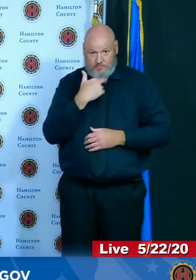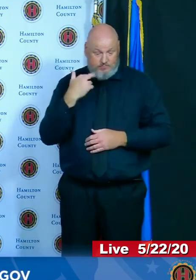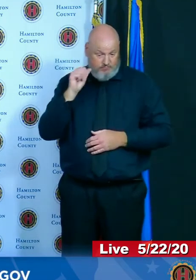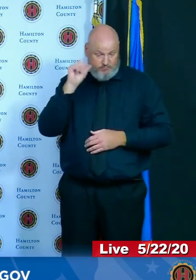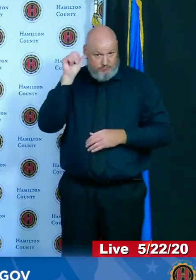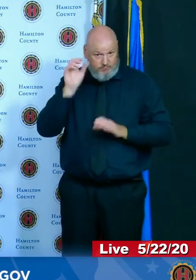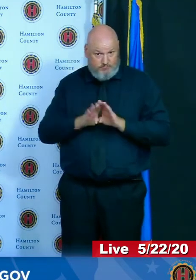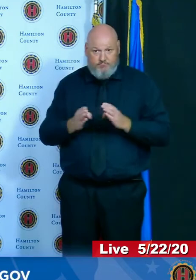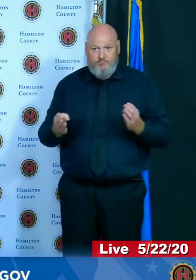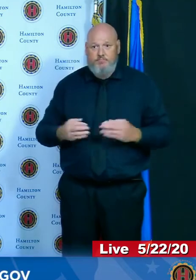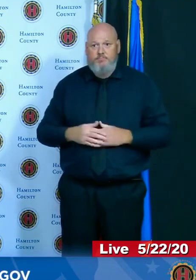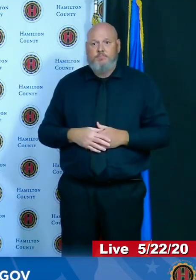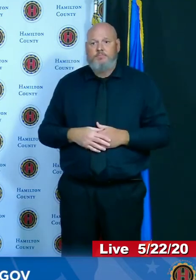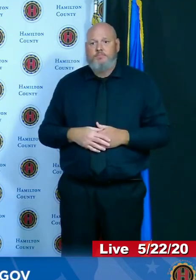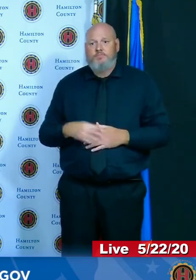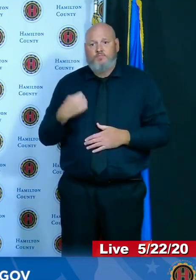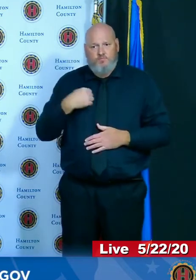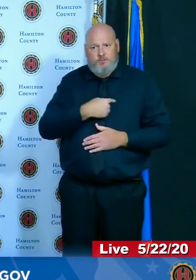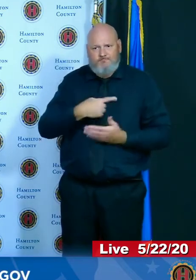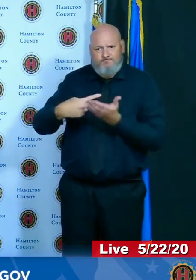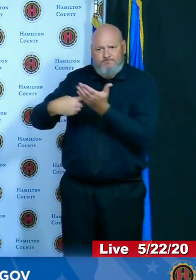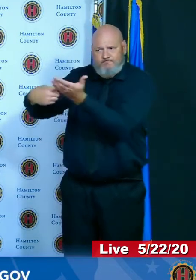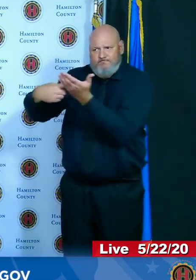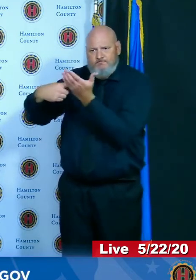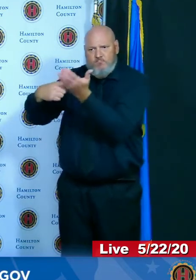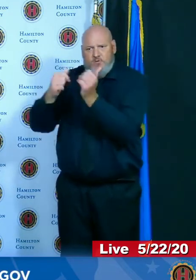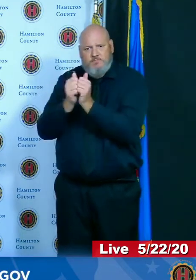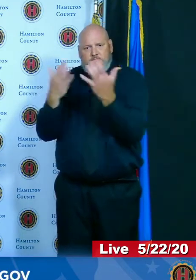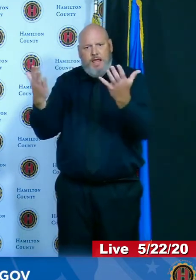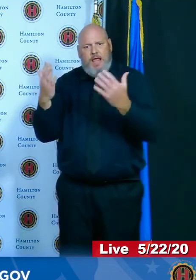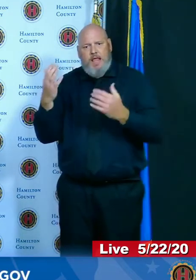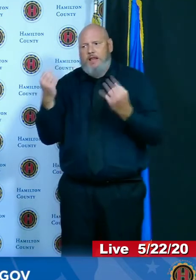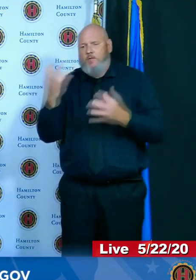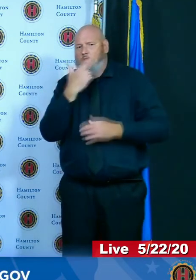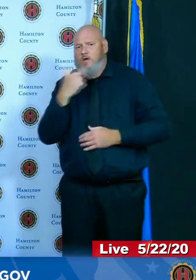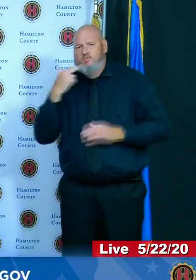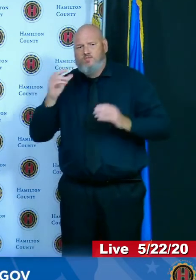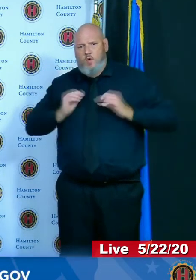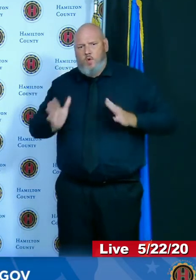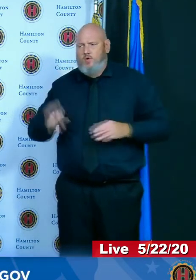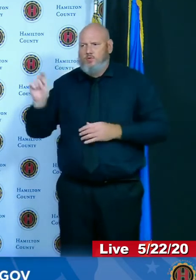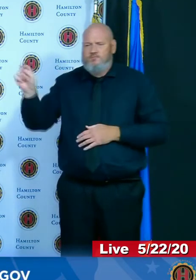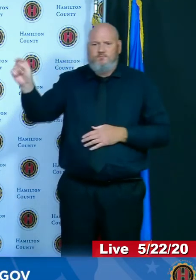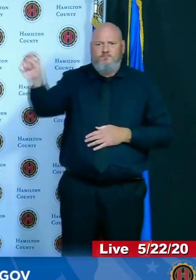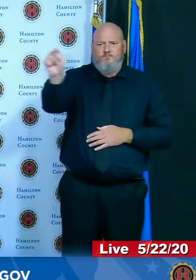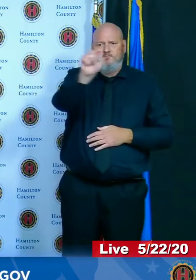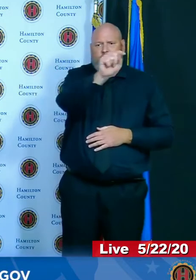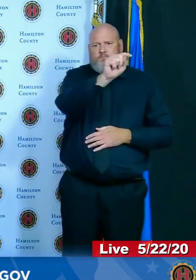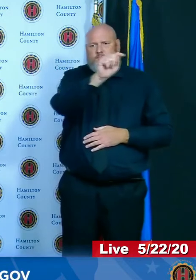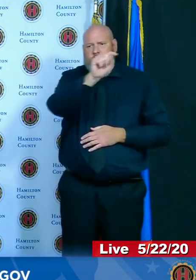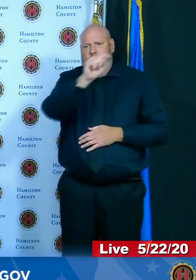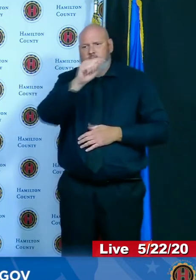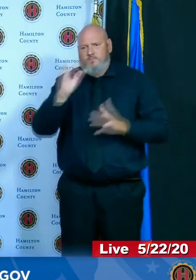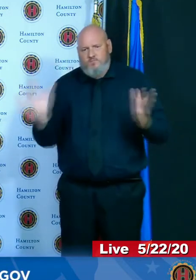transition into this new type of service and to get things back to normal I know they've been very native and have worked really hard and